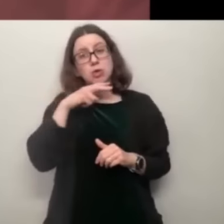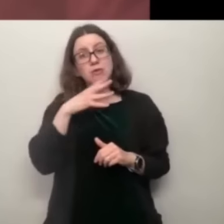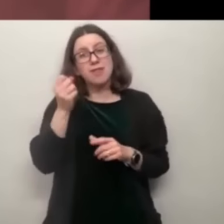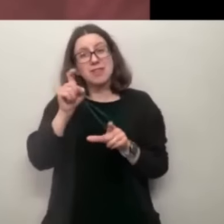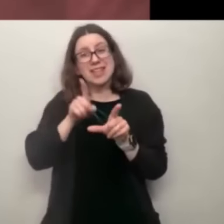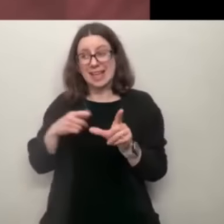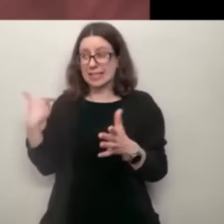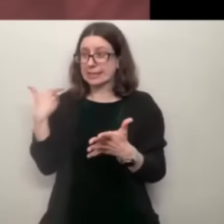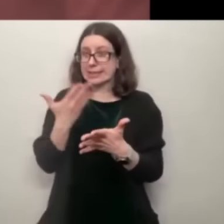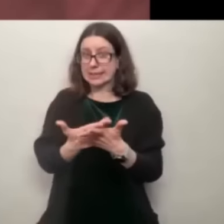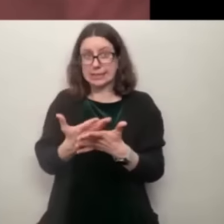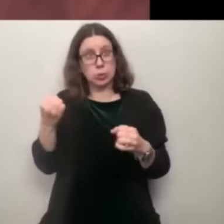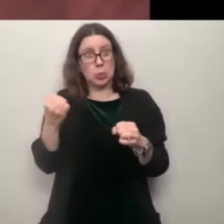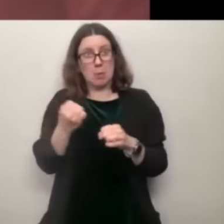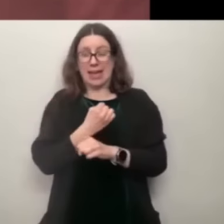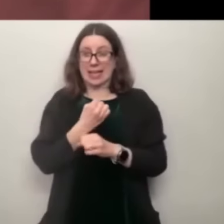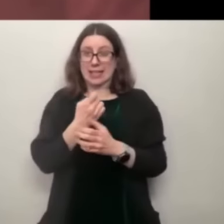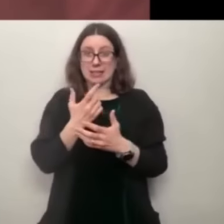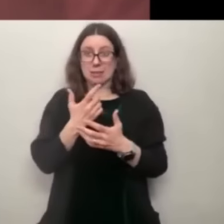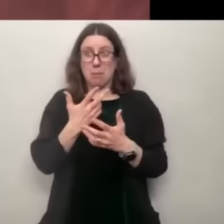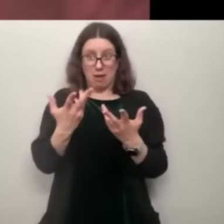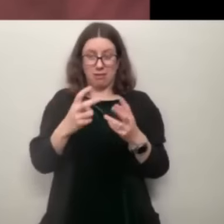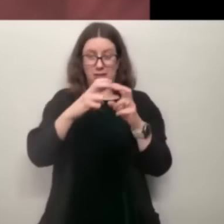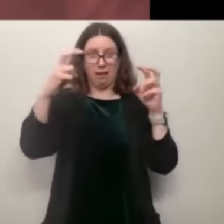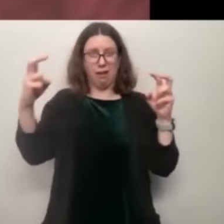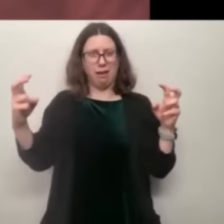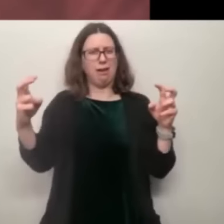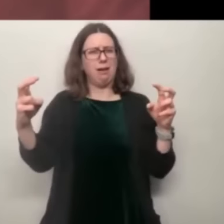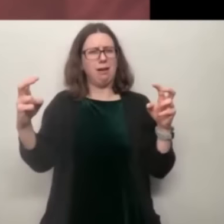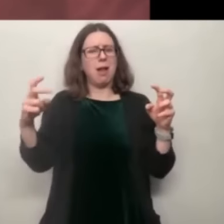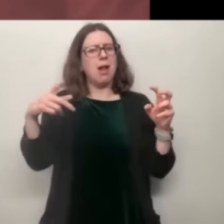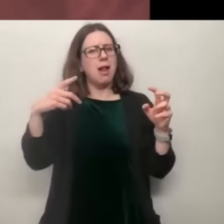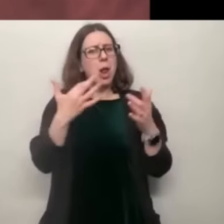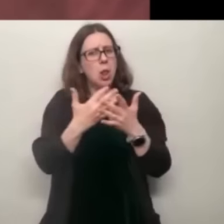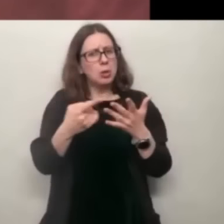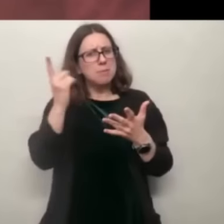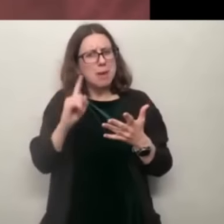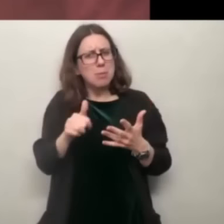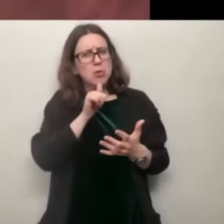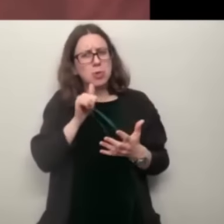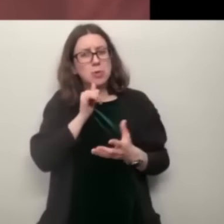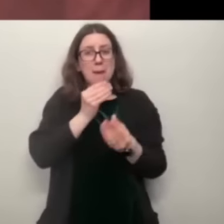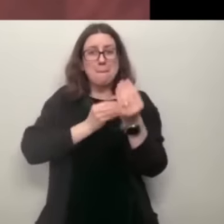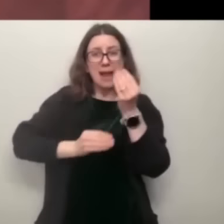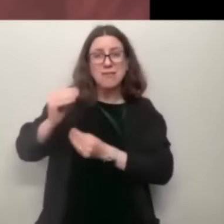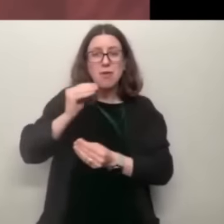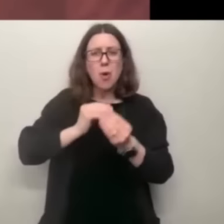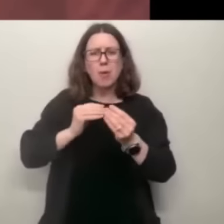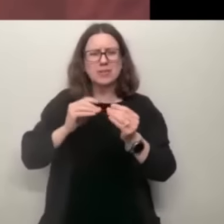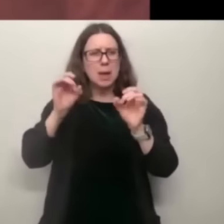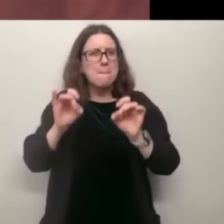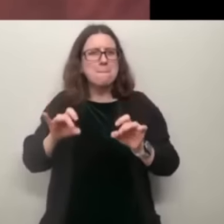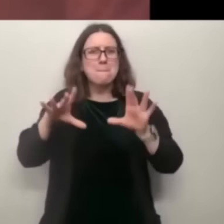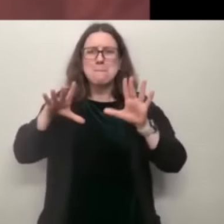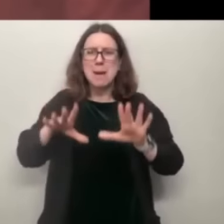by the continued use of mythological metaphors, nyads and dryads and natural spirits inhabit